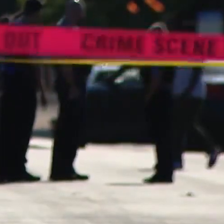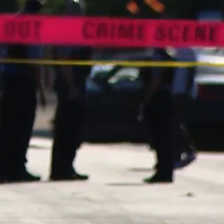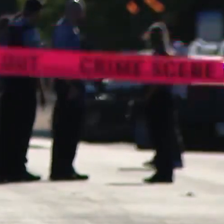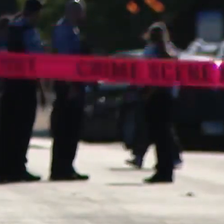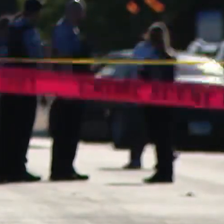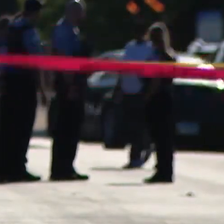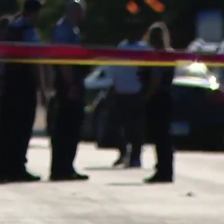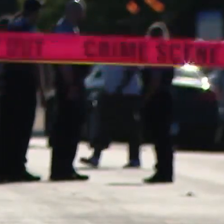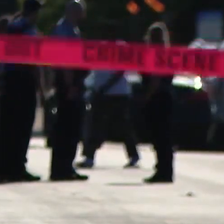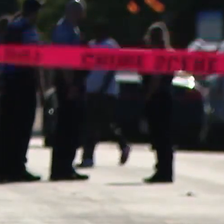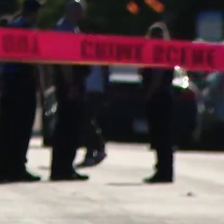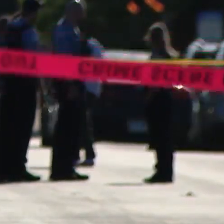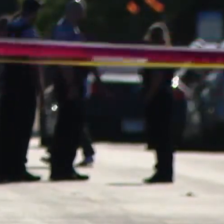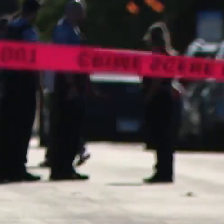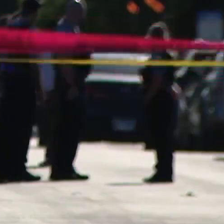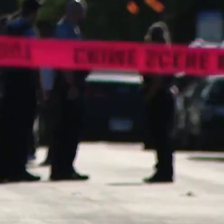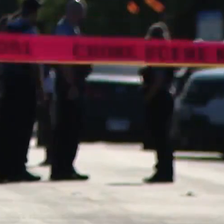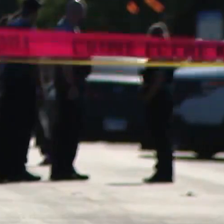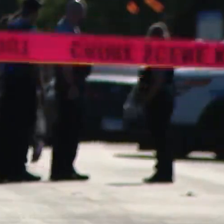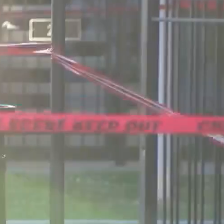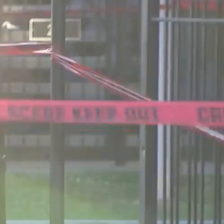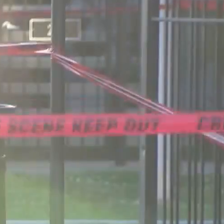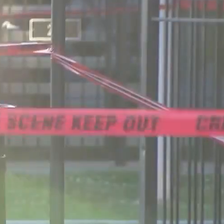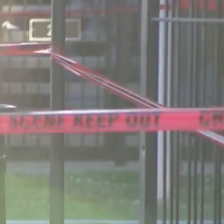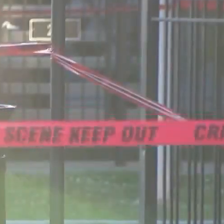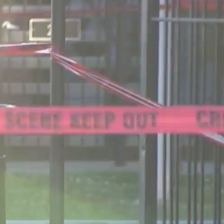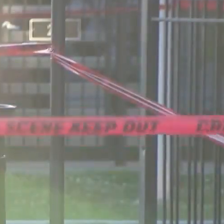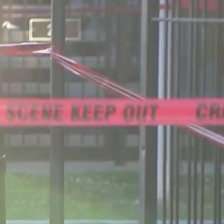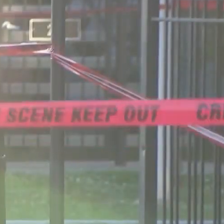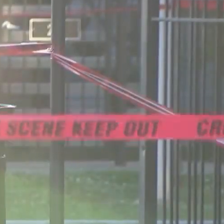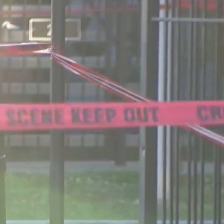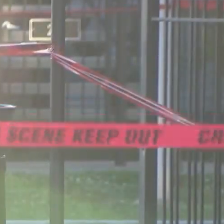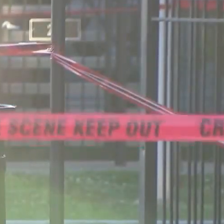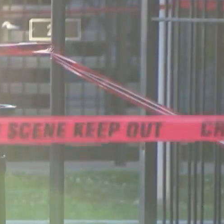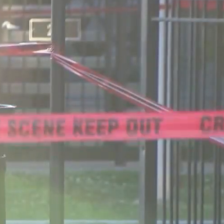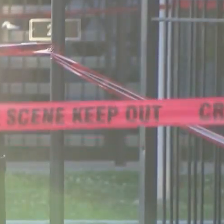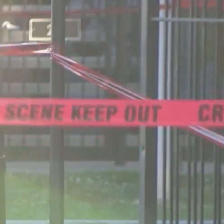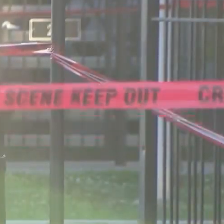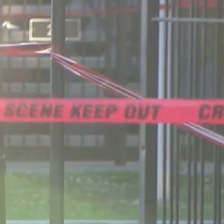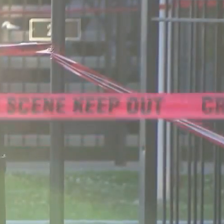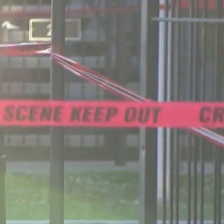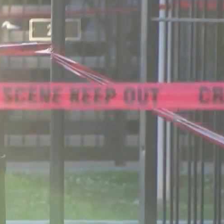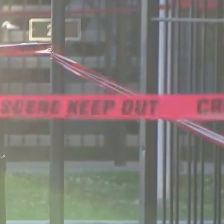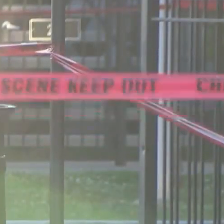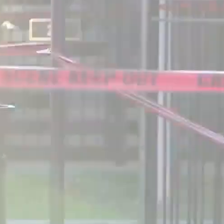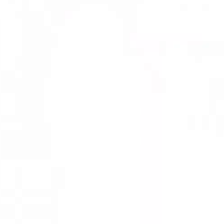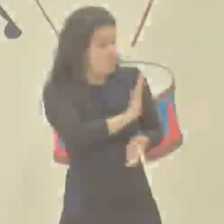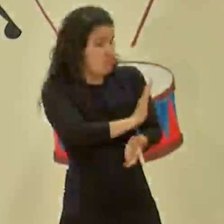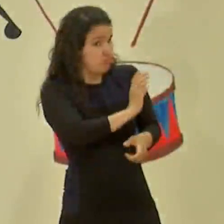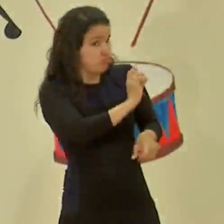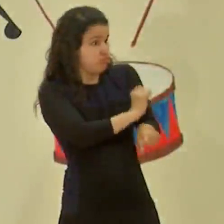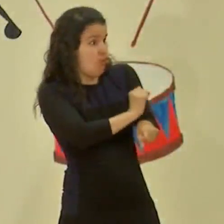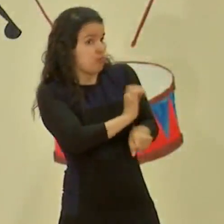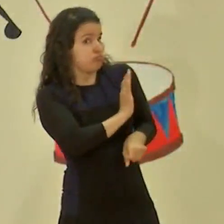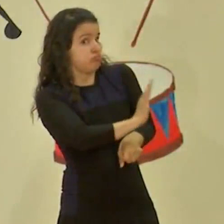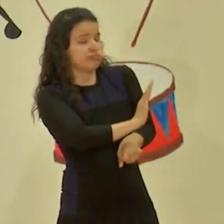HELP WITH EVERYTHING FROM PREVENTING THE NEXT SHOOTING. TO PROVIDING TRAUMA INFORMED VICTIM SERVICES FOR THE FIRST